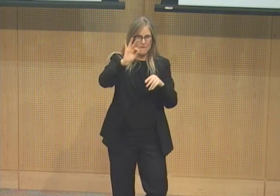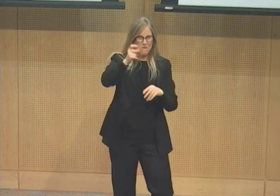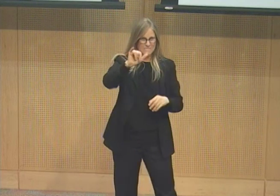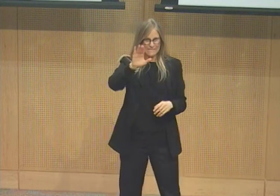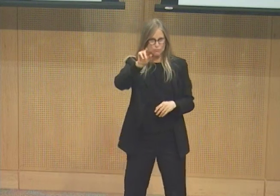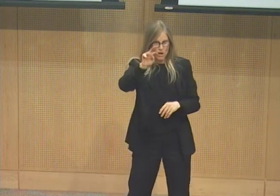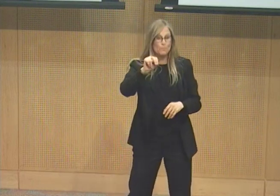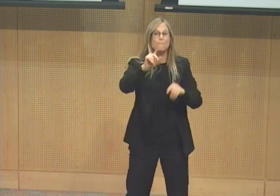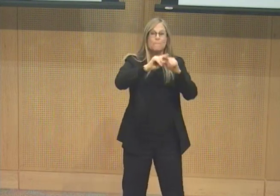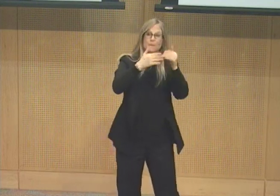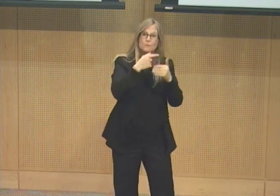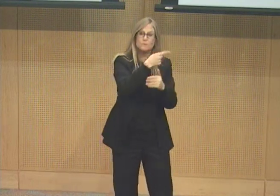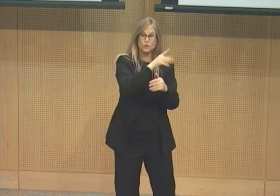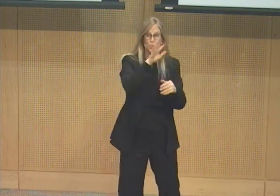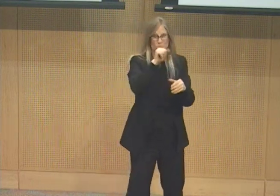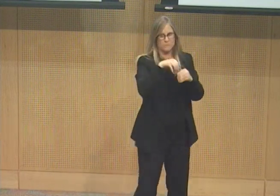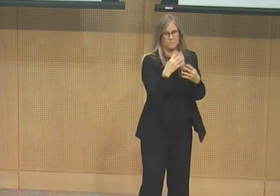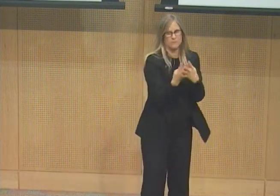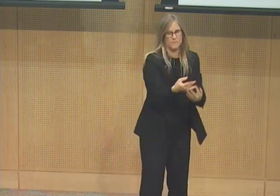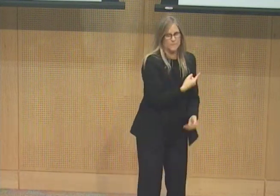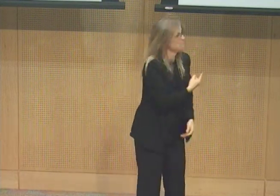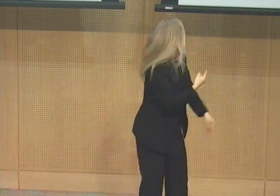Foxy Brown, so...